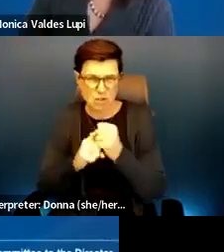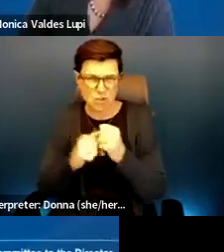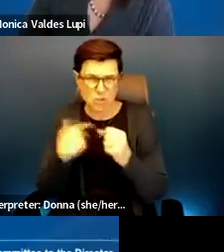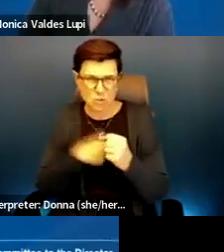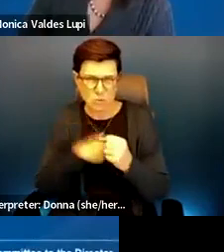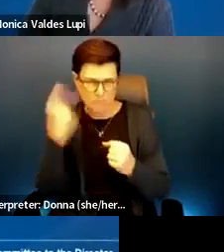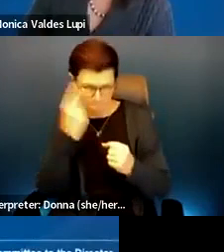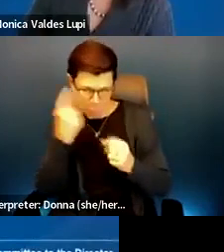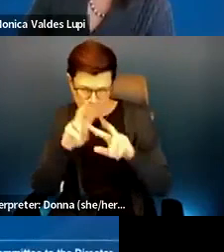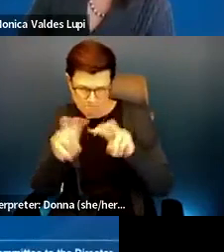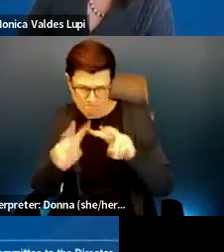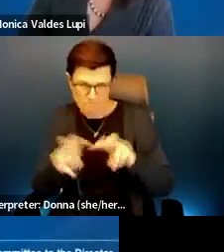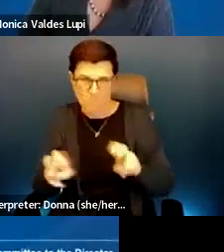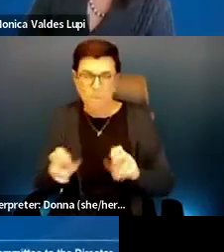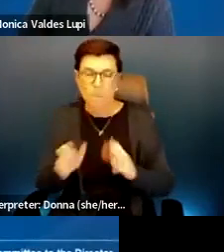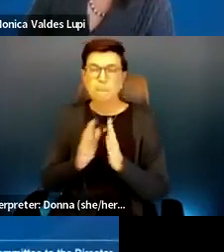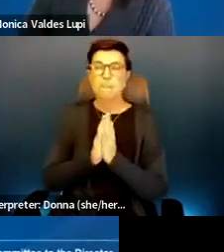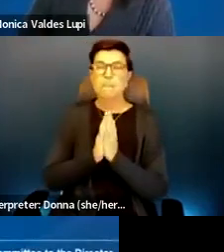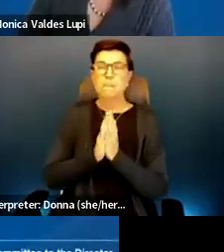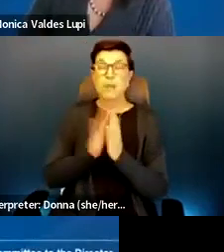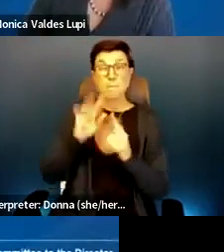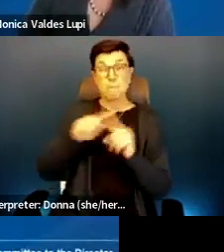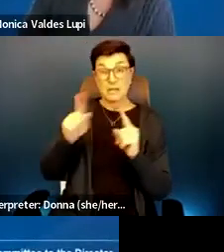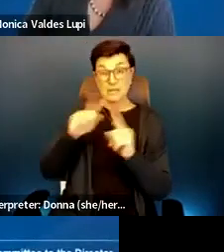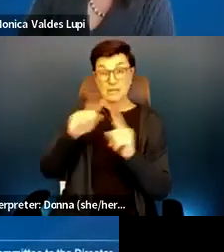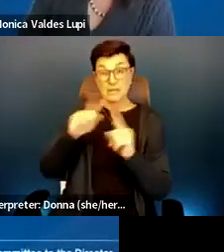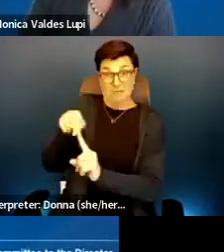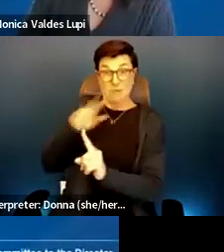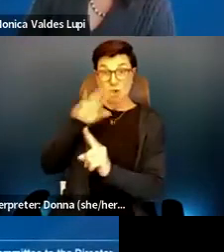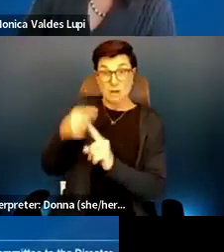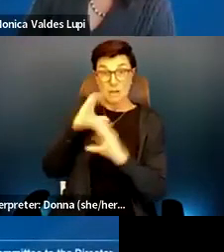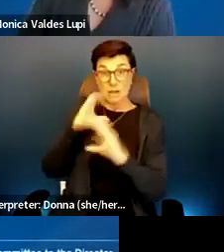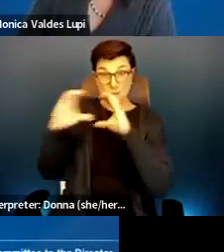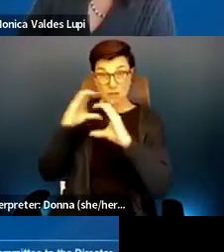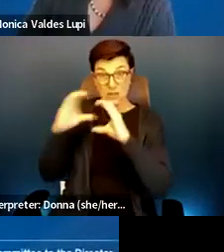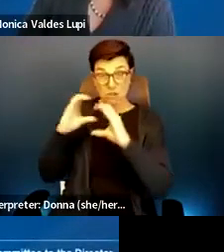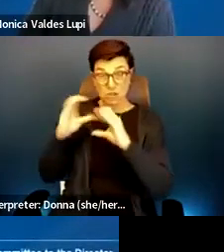that we have in communications, and our communications resources have not scaled